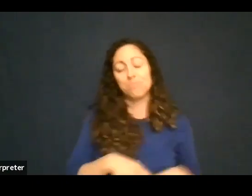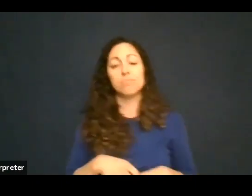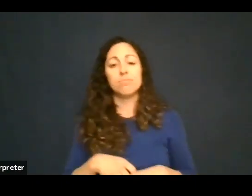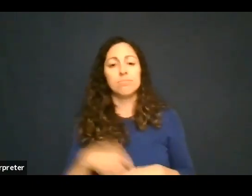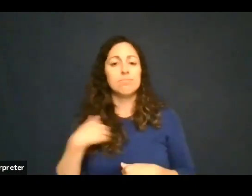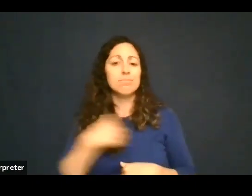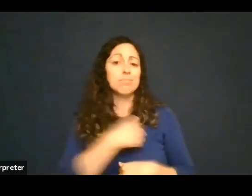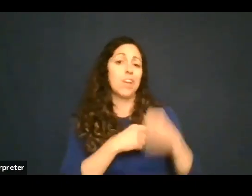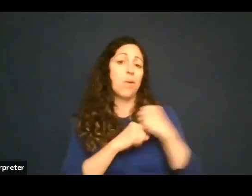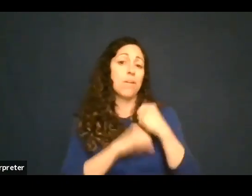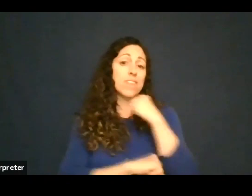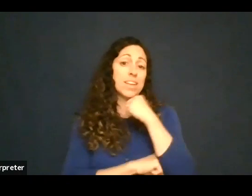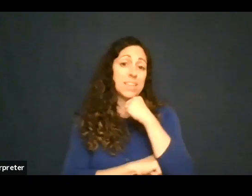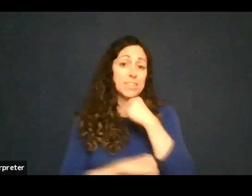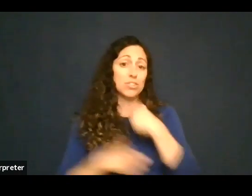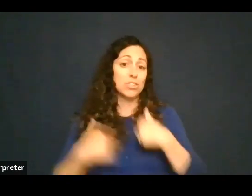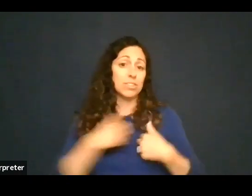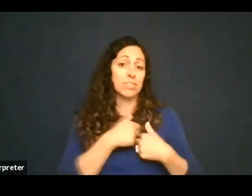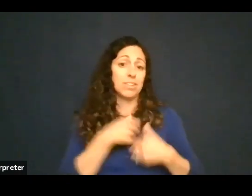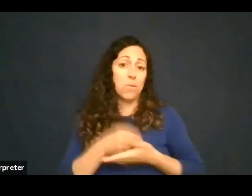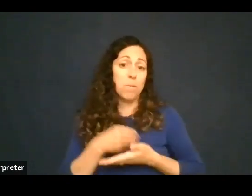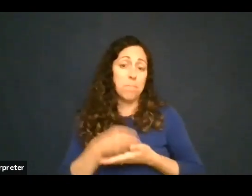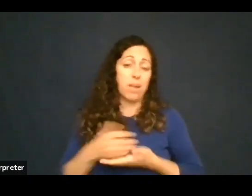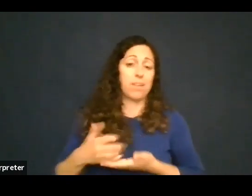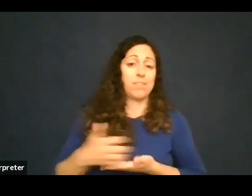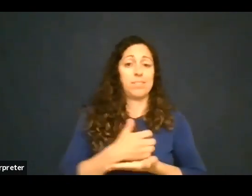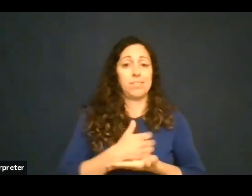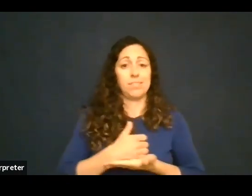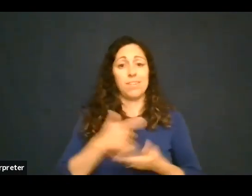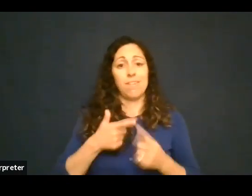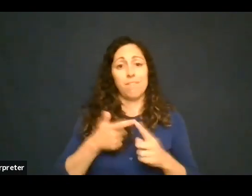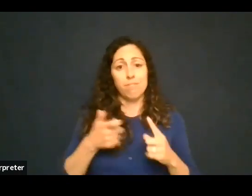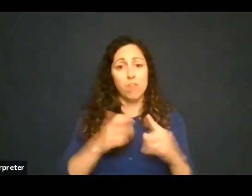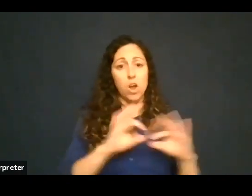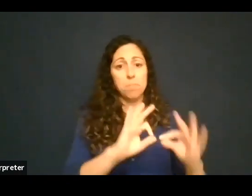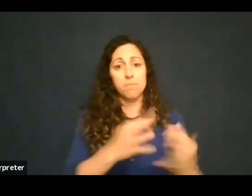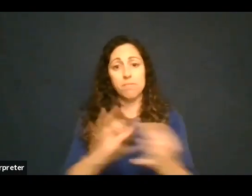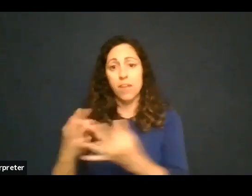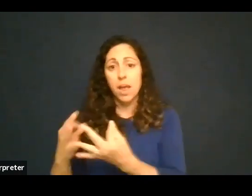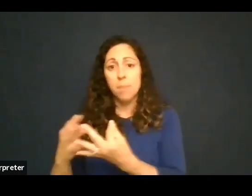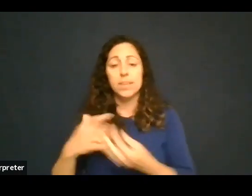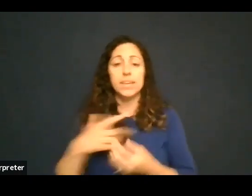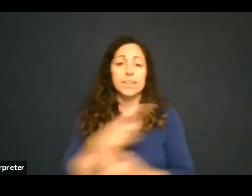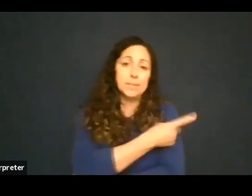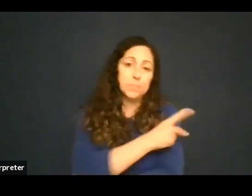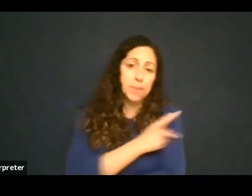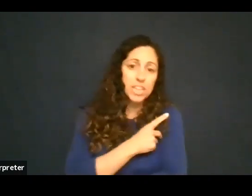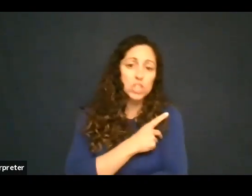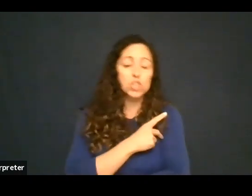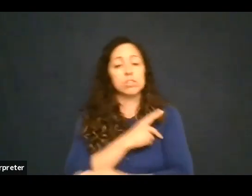from the families and patients. But we do work with corporations and foundations.